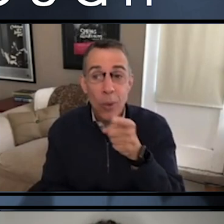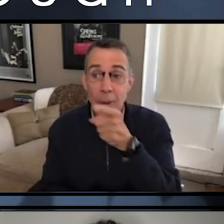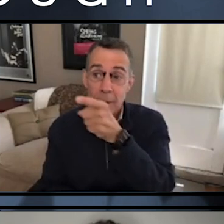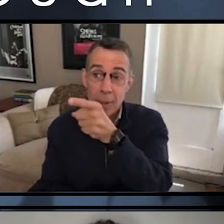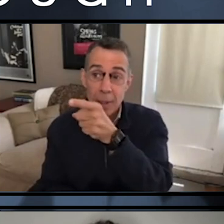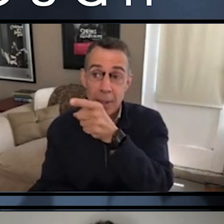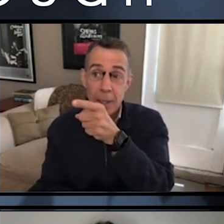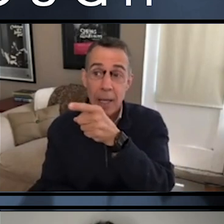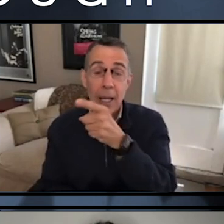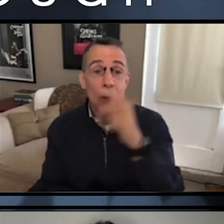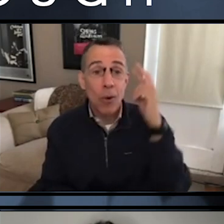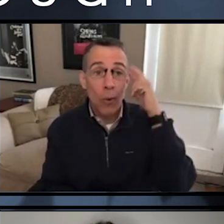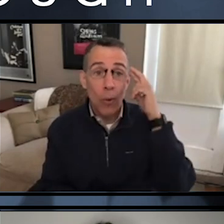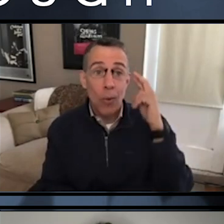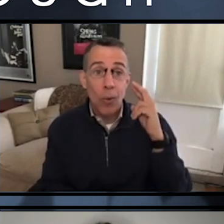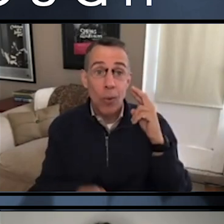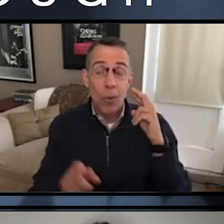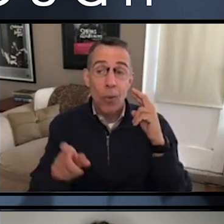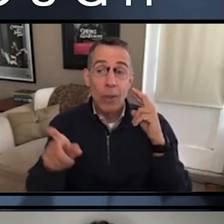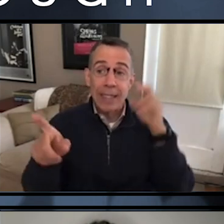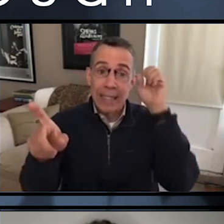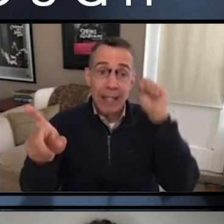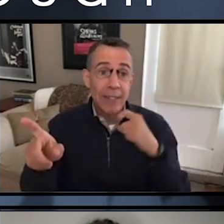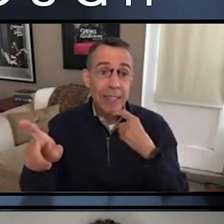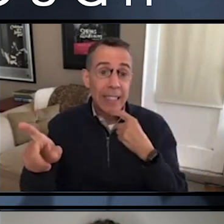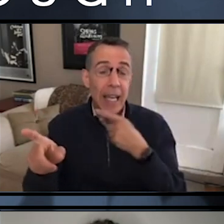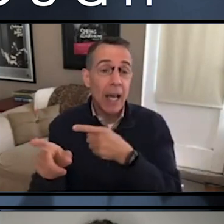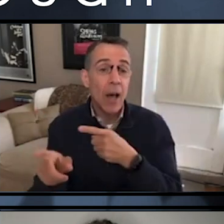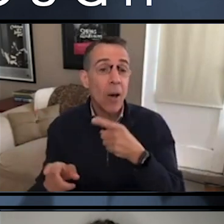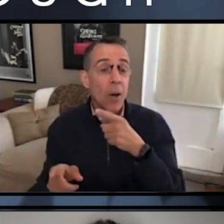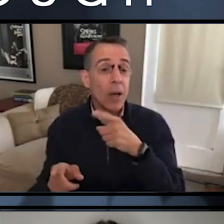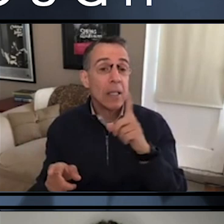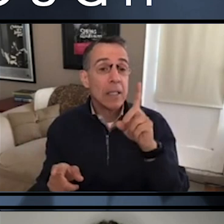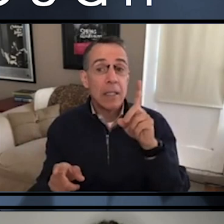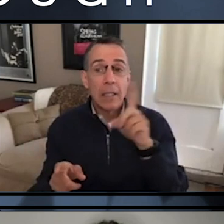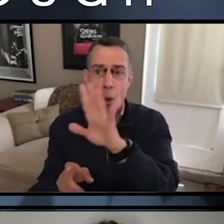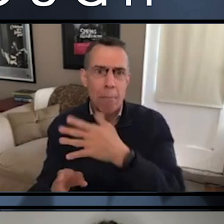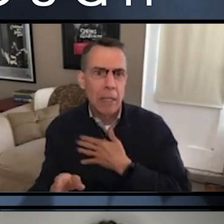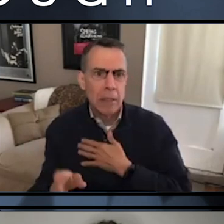Steven: To piggyback, sorry to piggyback on what you're saying there. Doug. Yes,